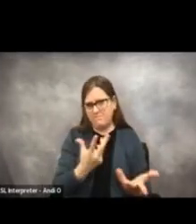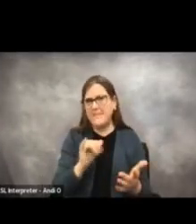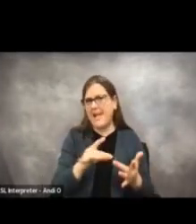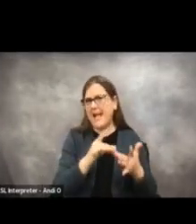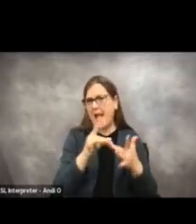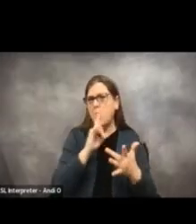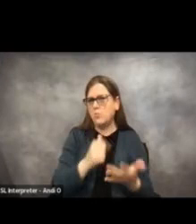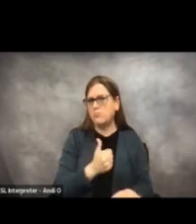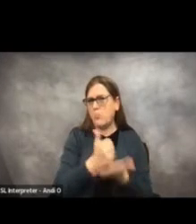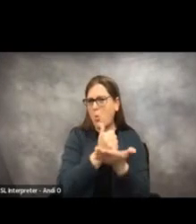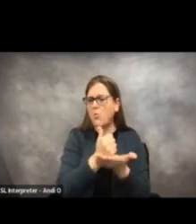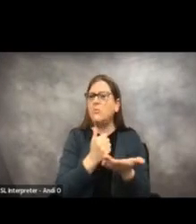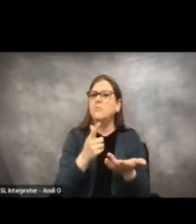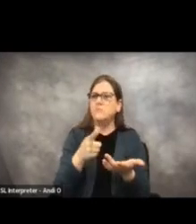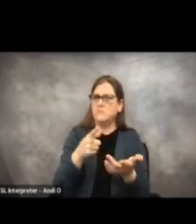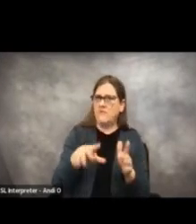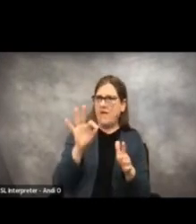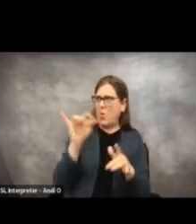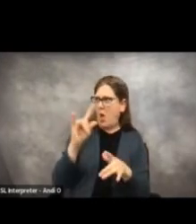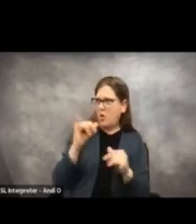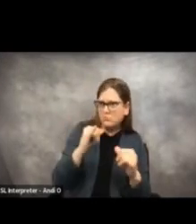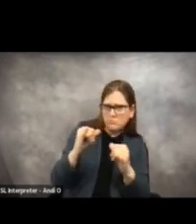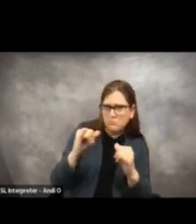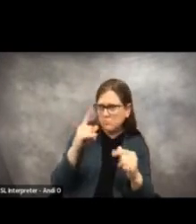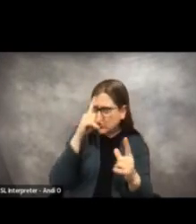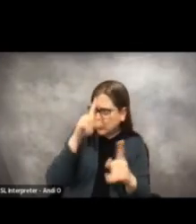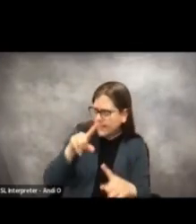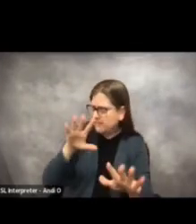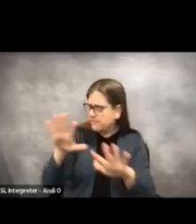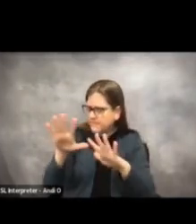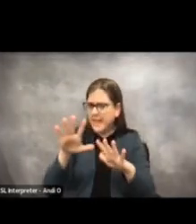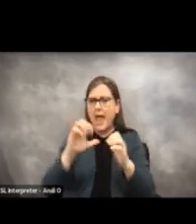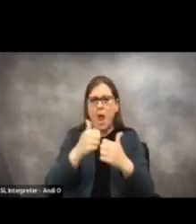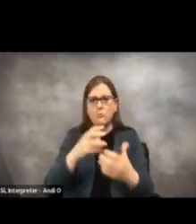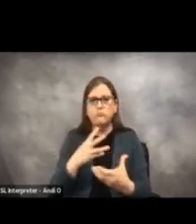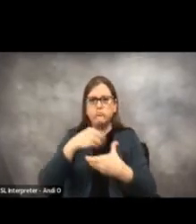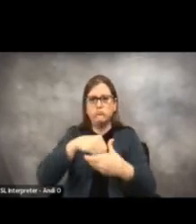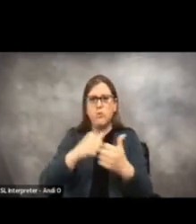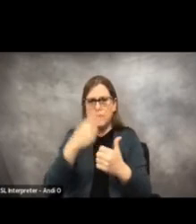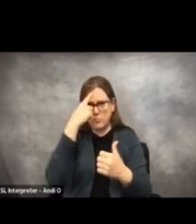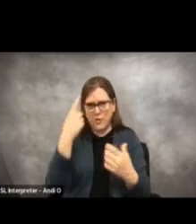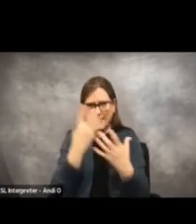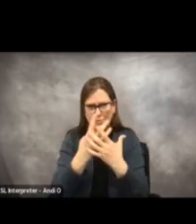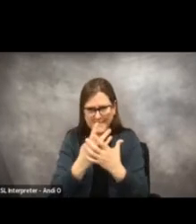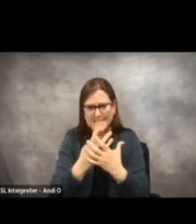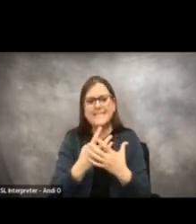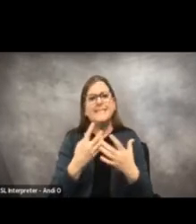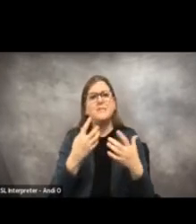efforts to find that common ground and introduce the practices of brain injury screening, training, the introduction of considering